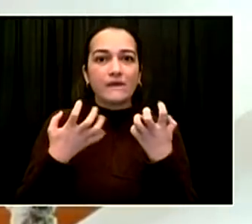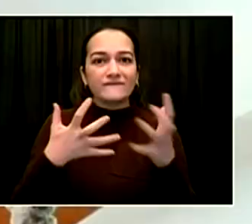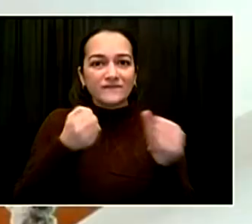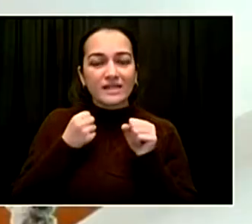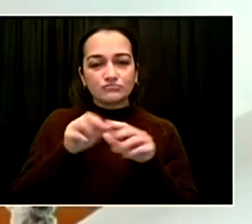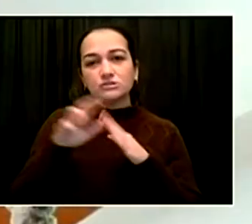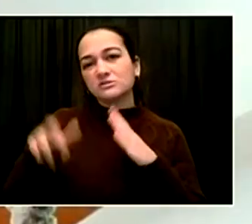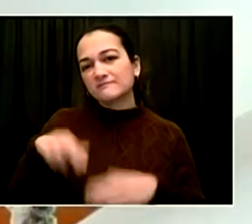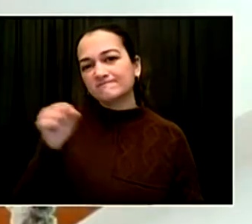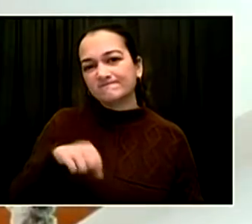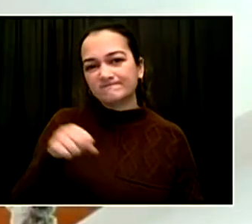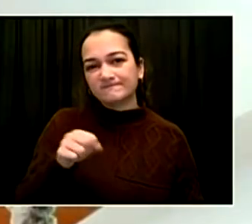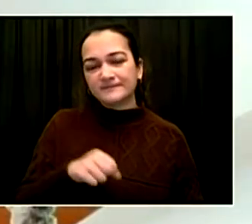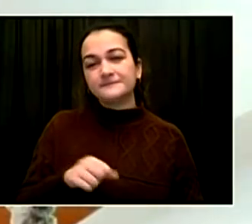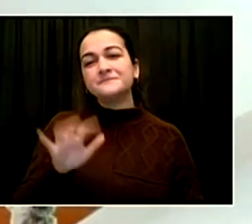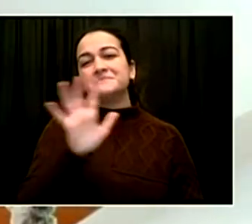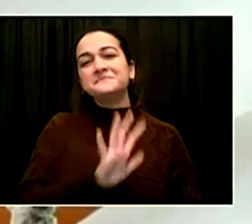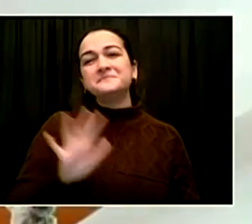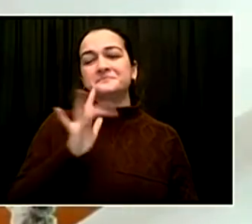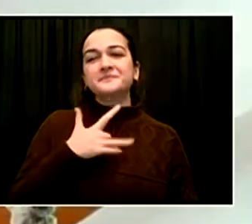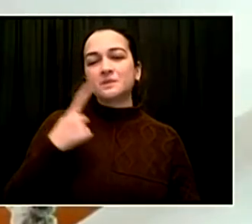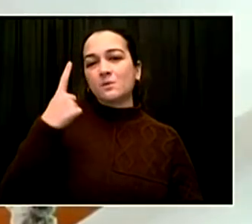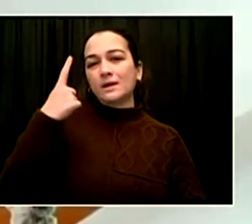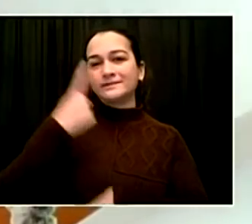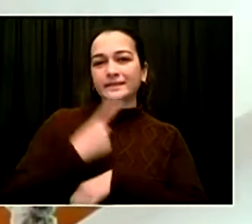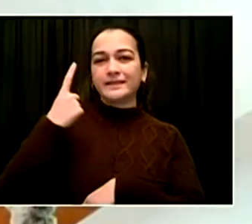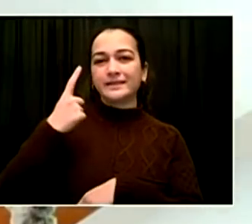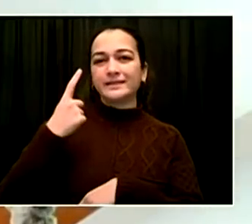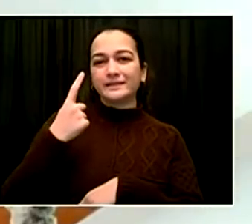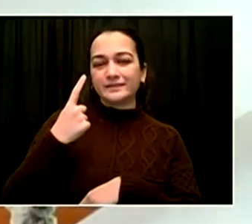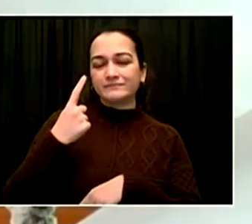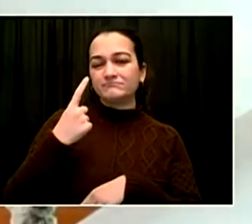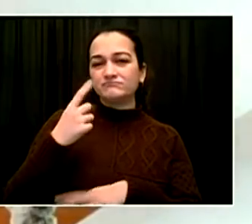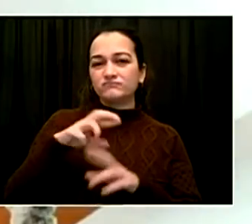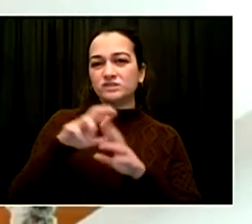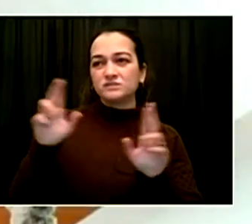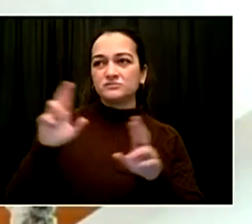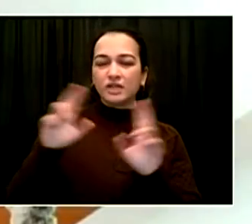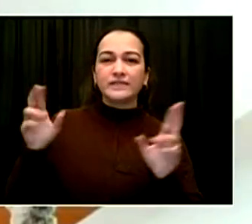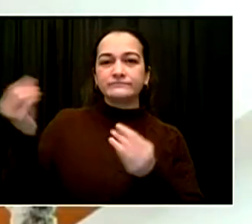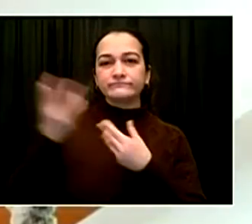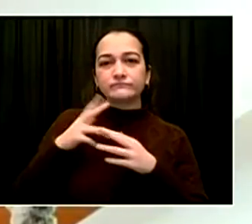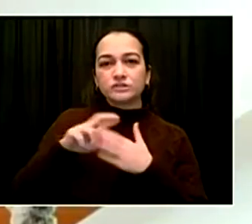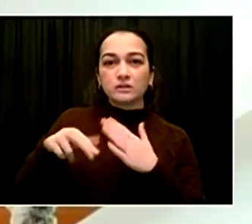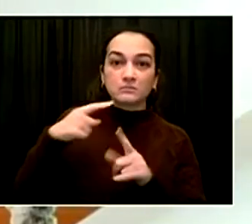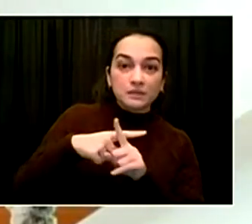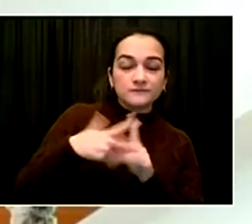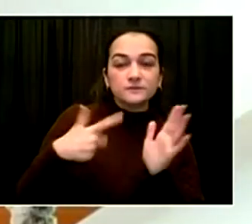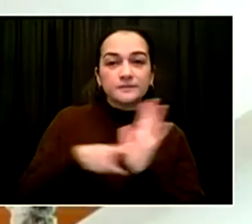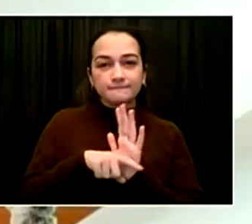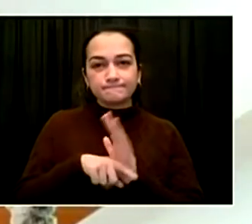TURNAROUND TIMES, GOOD ACCESS TO NEW YORKERS -- SO THE MEDIUM TURNAROUND TIME REMAINS ONE DAY ACROSS NEW YORK CITY, BUT THERE ARE SOME VENDORS AND ENTITIES